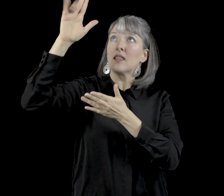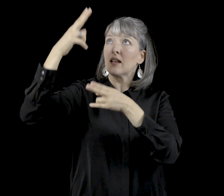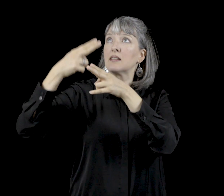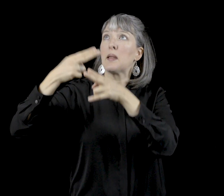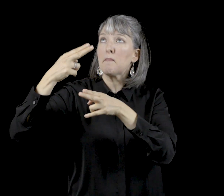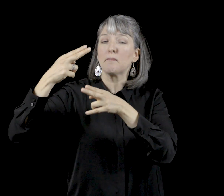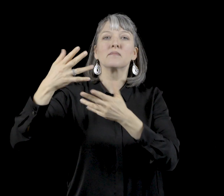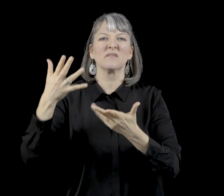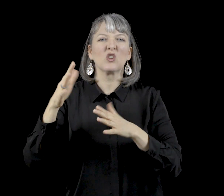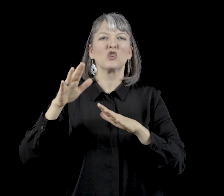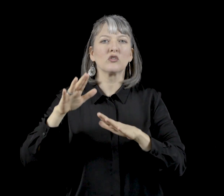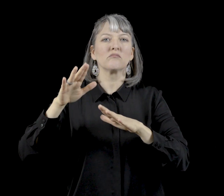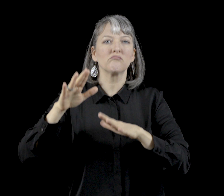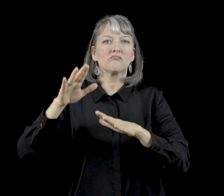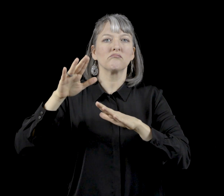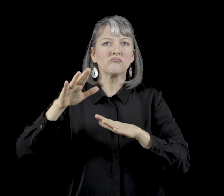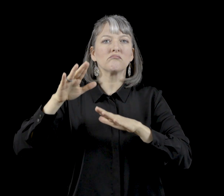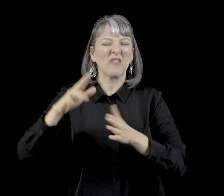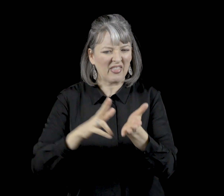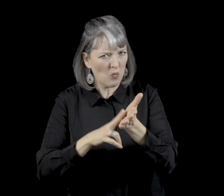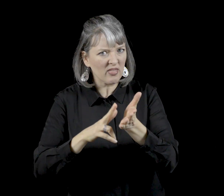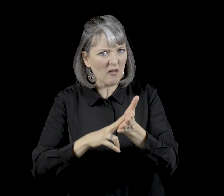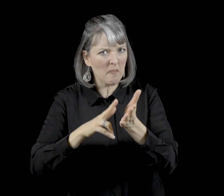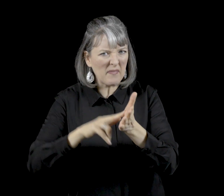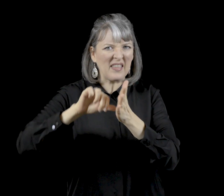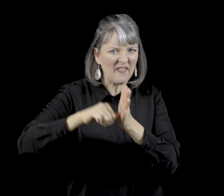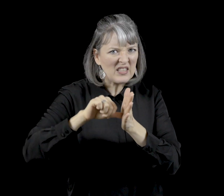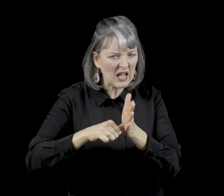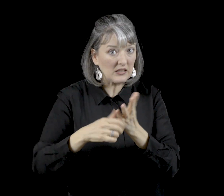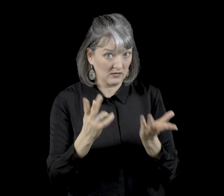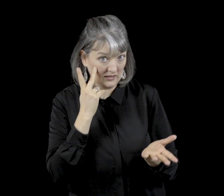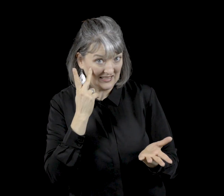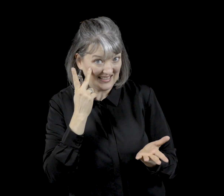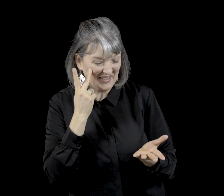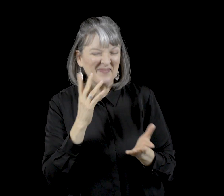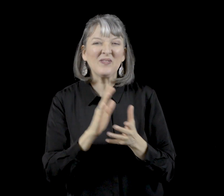See the slight bouncing patter here along with the emphasis?